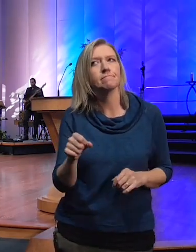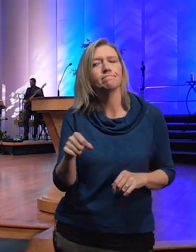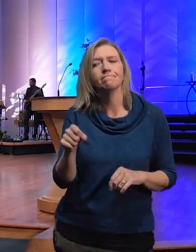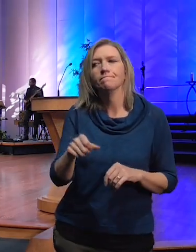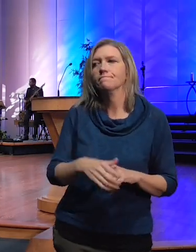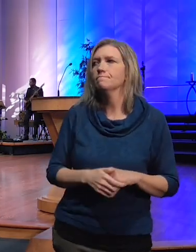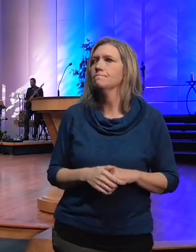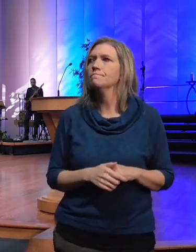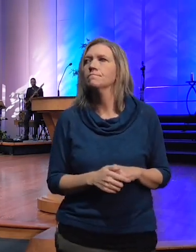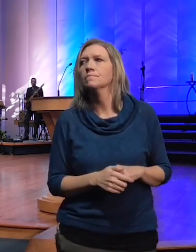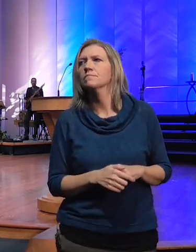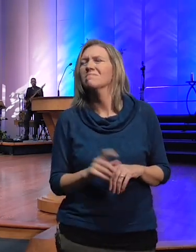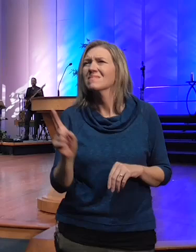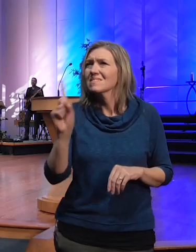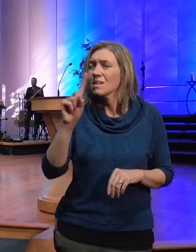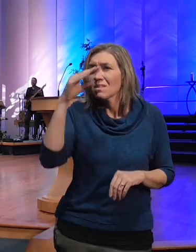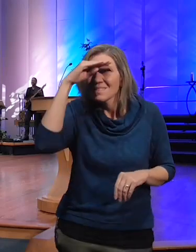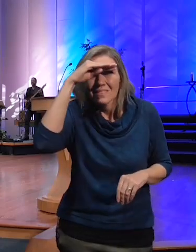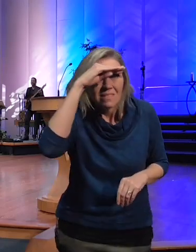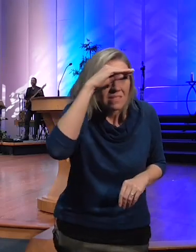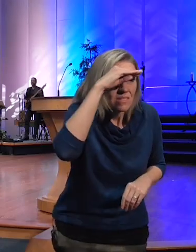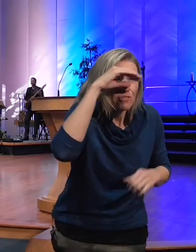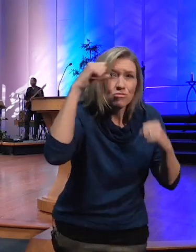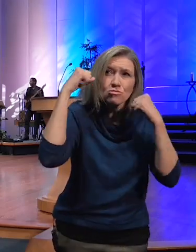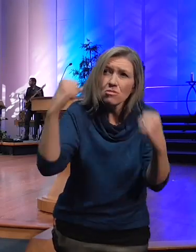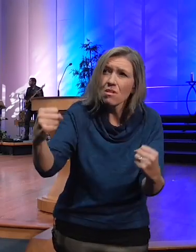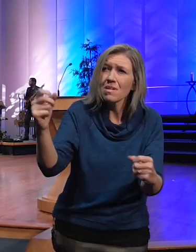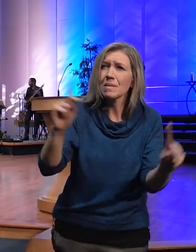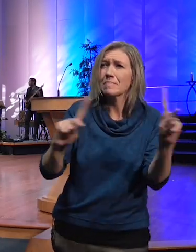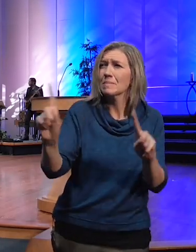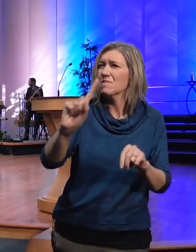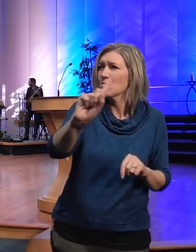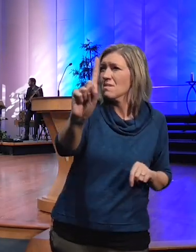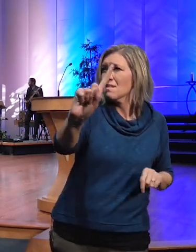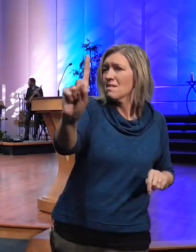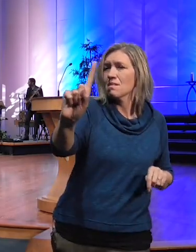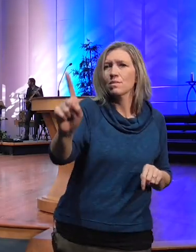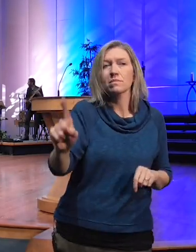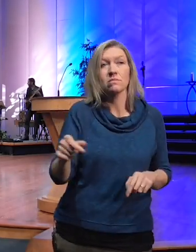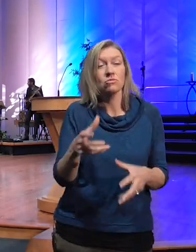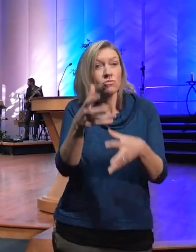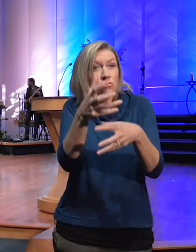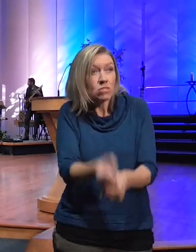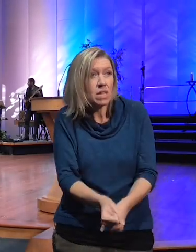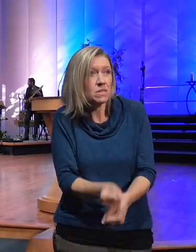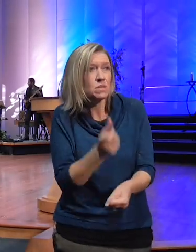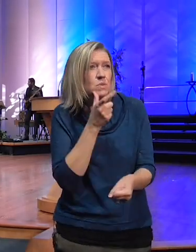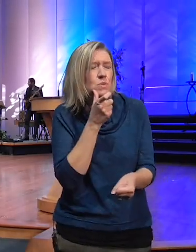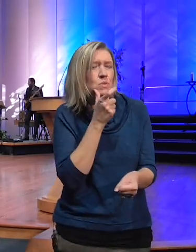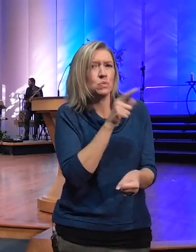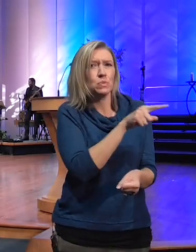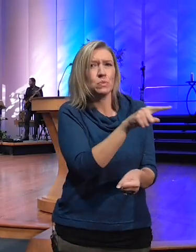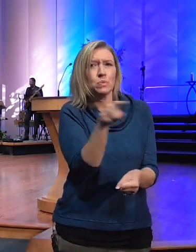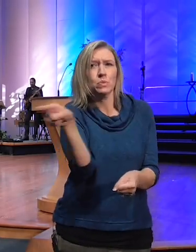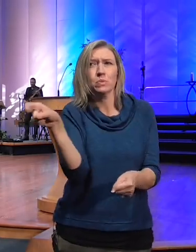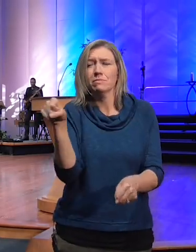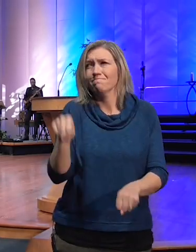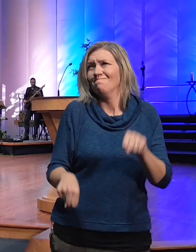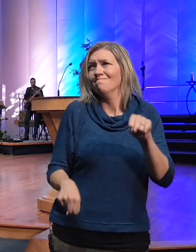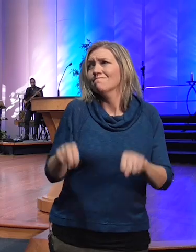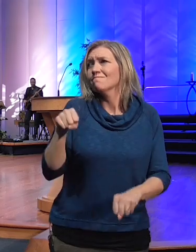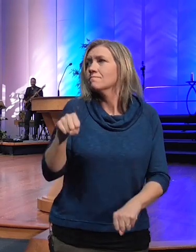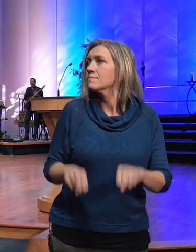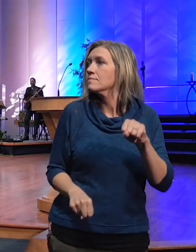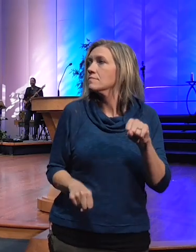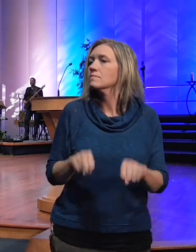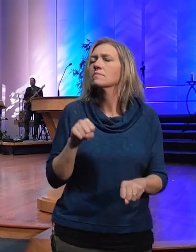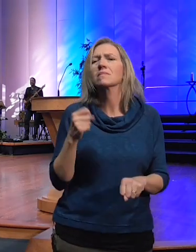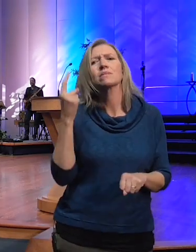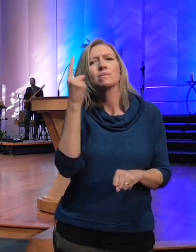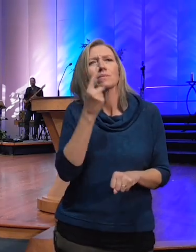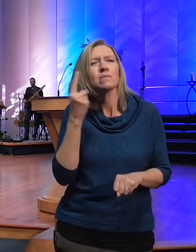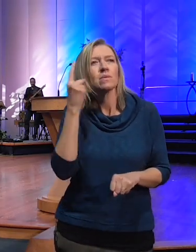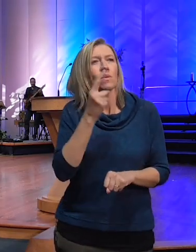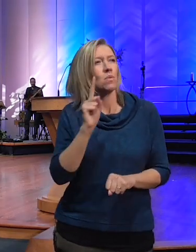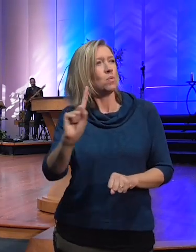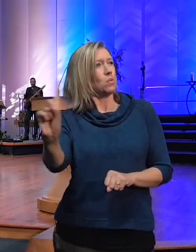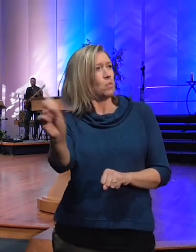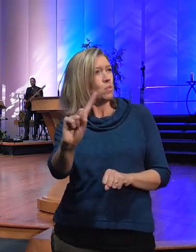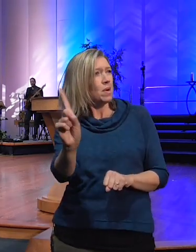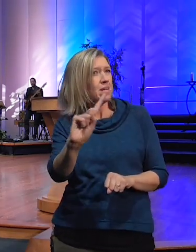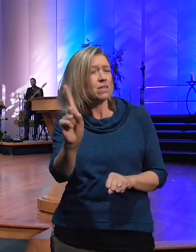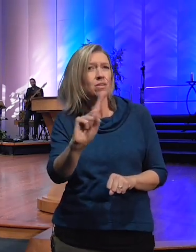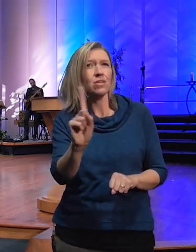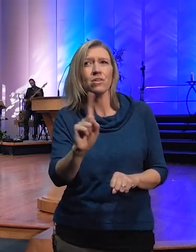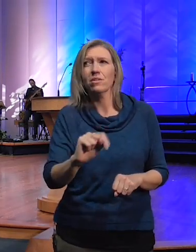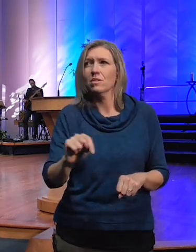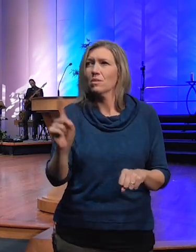where are the stold and who are the trusted and where is the home Harmony